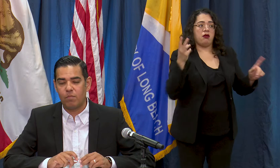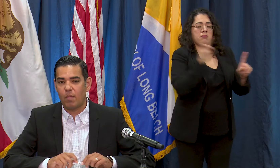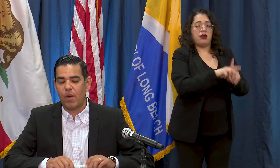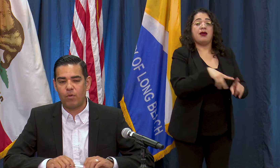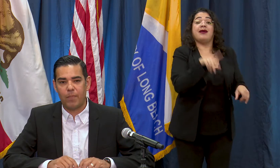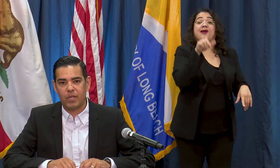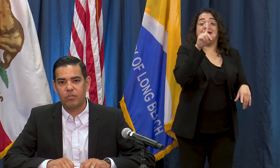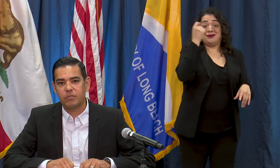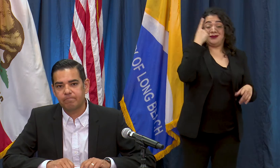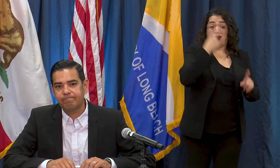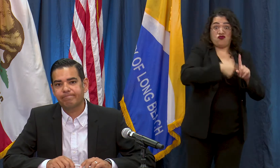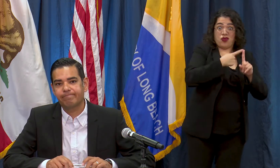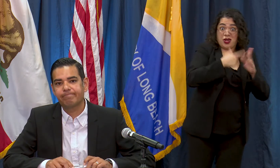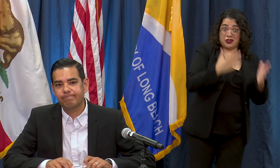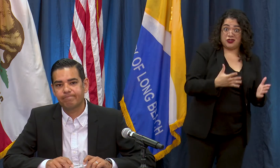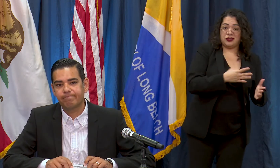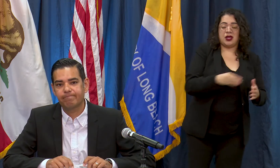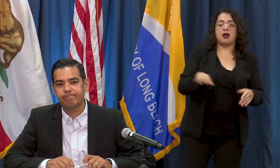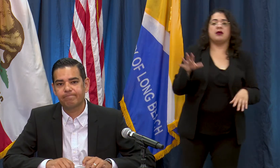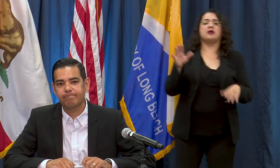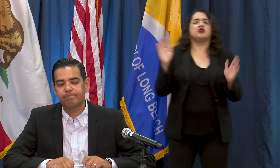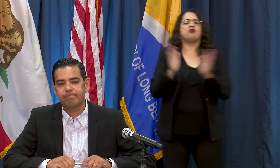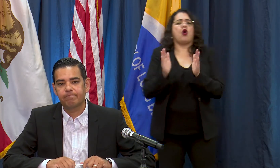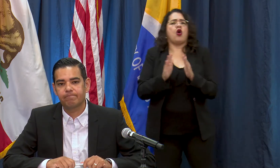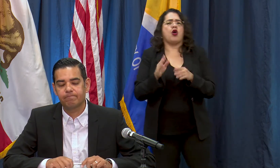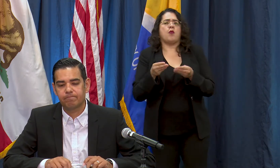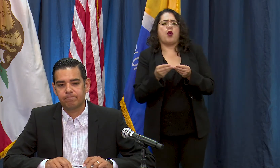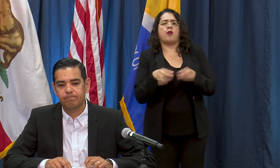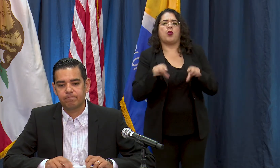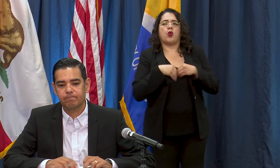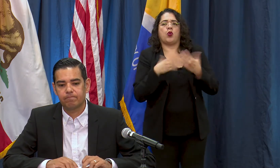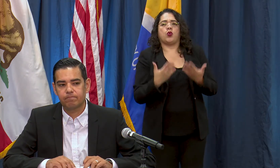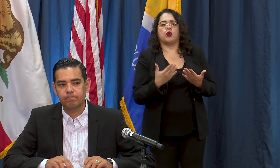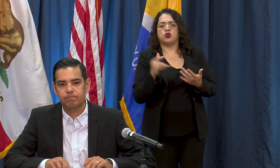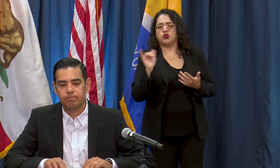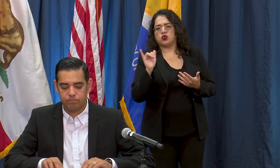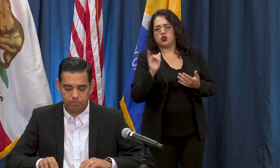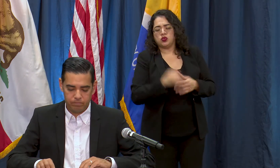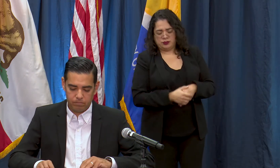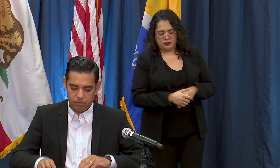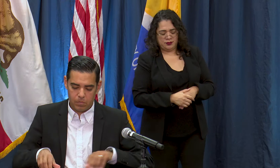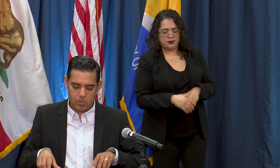mom-and-pop property owners. All right great thank you Mayor. We're